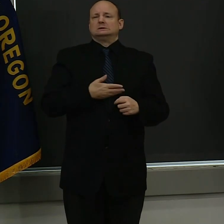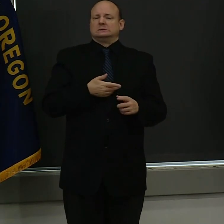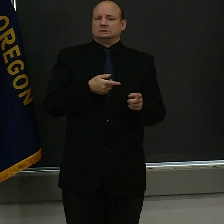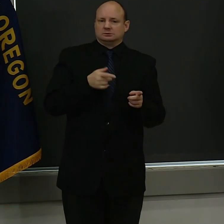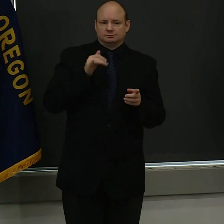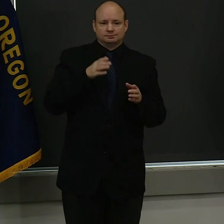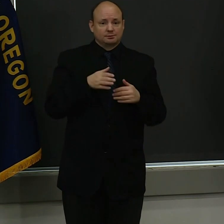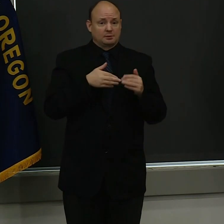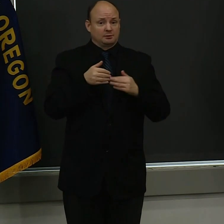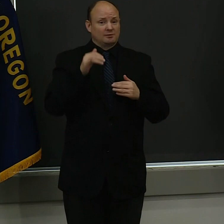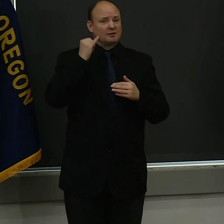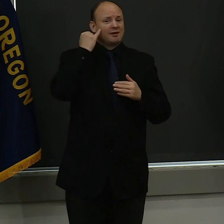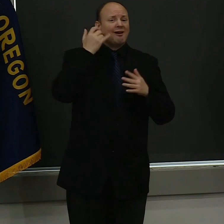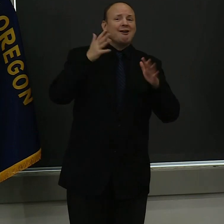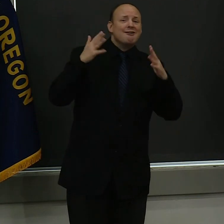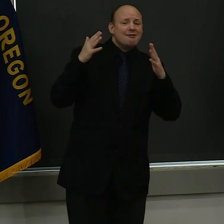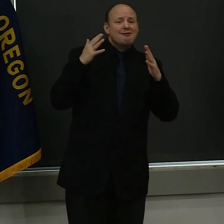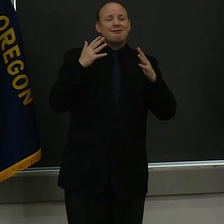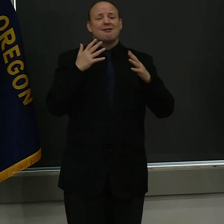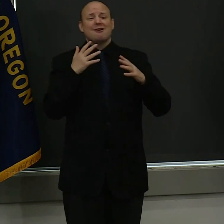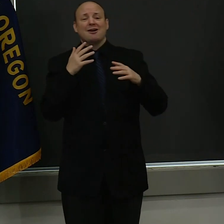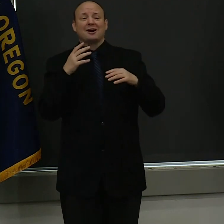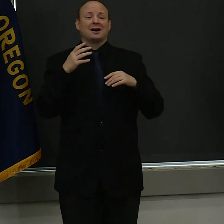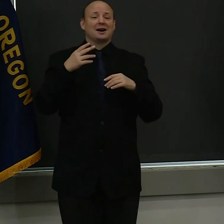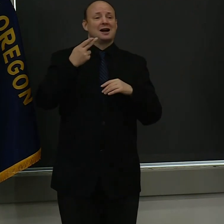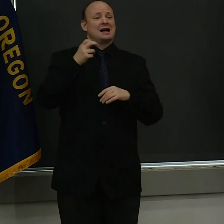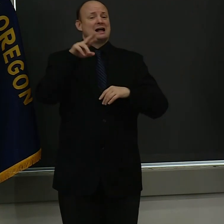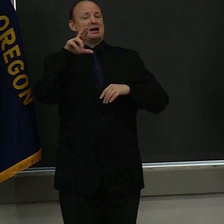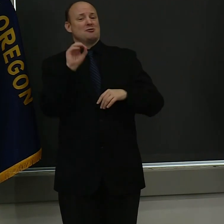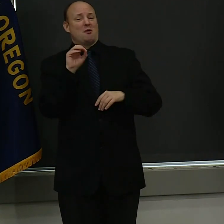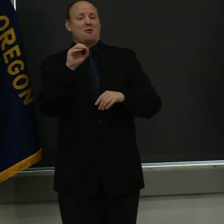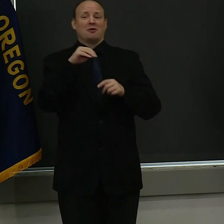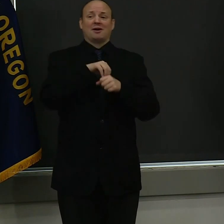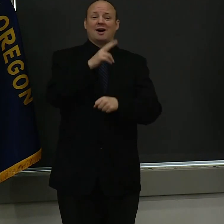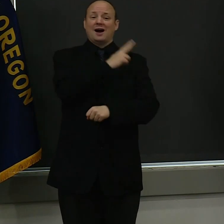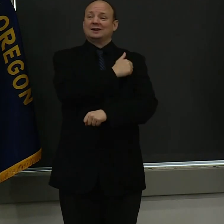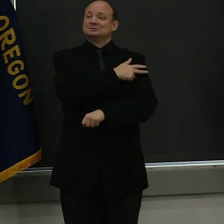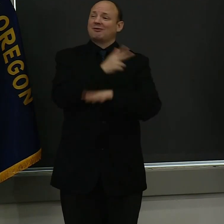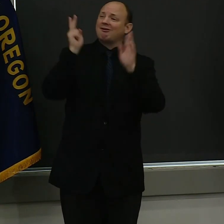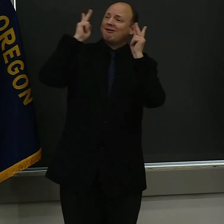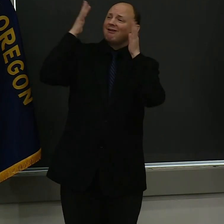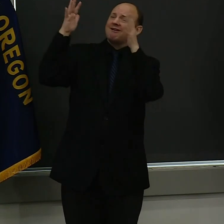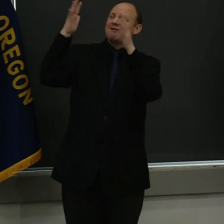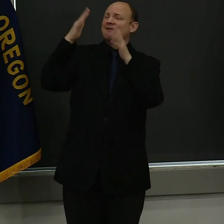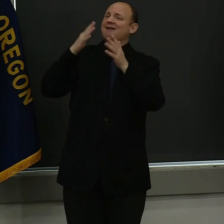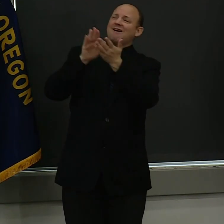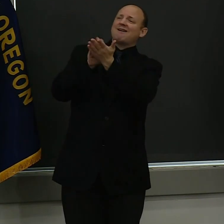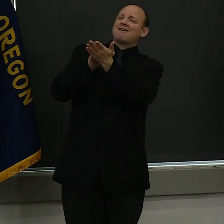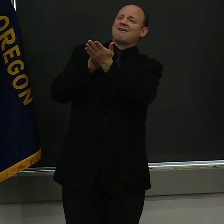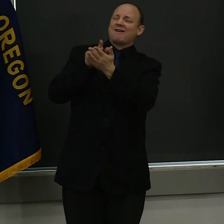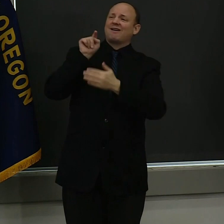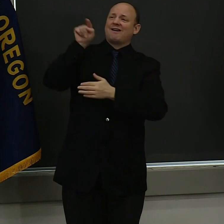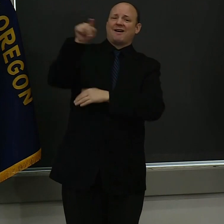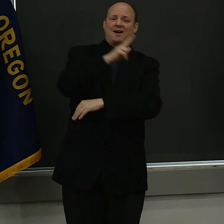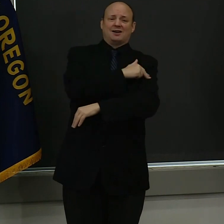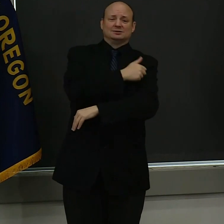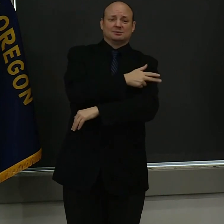LIKE THAT. I'M LIKE THAT. I'M SORRY LIKE THAT. I'M SORRY MANY LIKE THAT. I'M SORRY MANY OF LIKE THAT. I'M SORRY MANY OF YOU LIKE THAT. I'M SORRY MANY OF YOU CHEERED I'M SORRY MANY OF YOU CHEERED I'M SORRY MANY OF YOU CHEERED AND I'M SORRY MANY OF YOU CHEERED AND RANG I'M SORRY MANY OF YOU CHEERED AND RANG BELLS I'M SORRY MANY OF YOU CHEERED AND RANG BELLS AND I'M SORRY MANY OF YOU CHEERED AND RANG BELLS AND PUT I'M SORRY MANY OF YOU CHEERED AND RANG BELLS AND PUT UP I'M SORRY MANY OF YOU CHEERED AND RANG BELLS AND PUT UP SIGNS AND RANG BELLS AND PUT UP SIGNS AND RANG BELLS AND PUT UP SIGNS CALLING